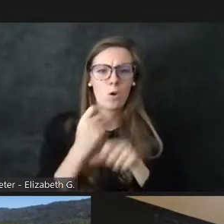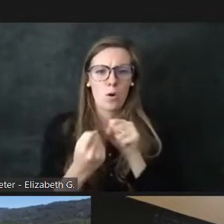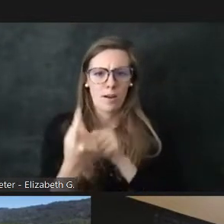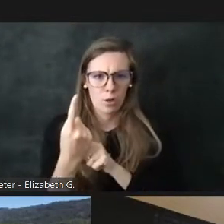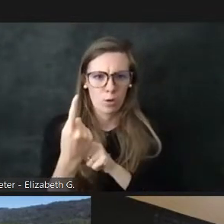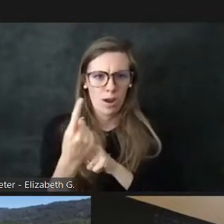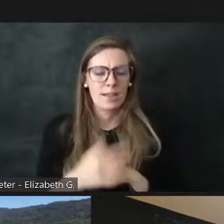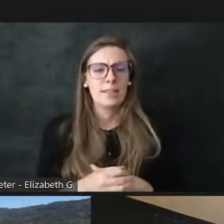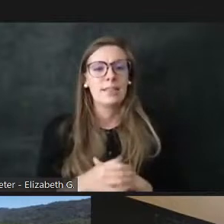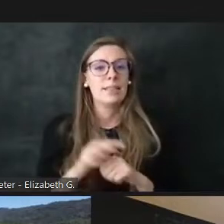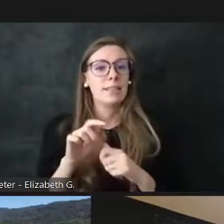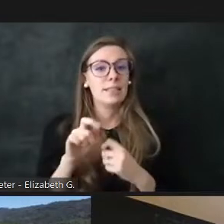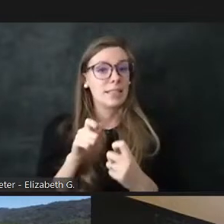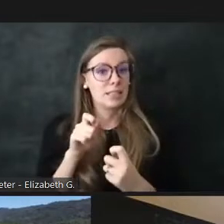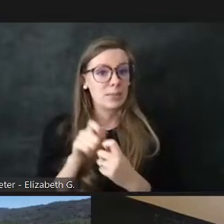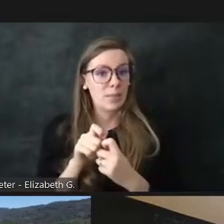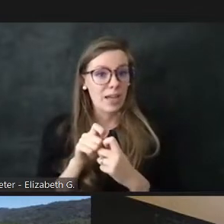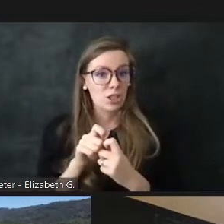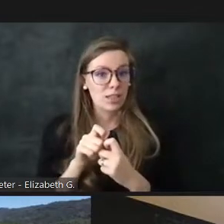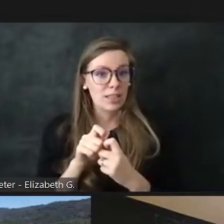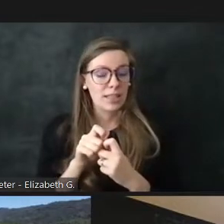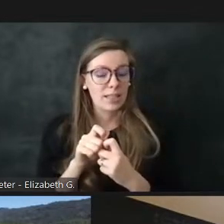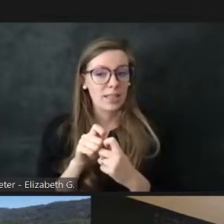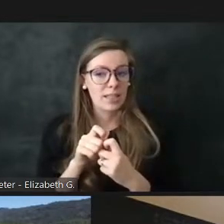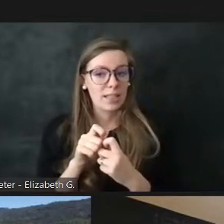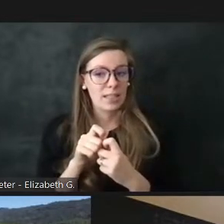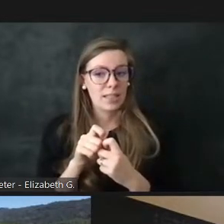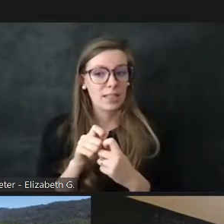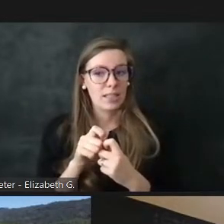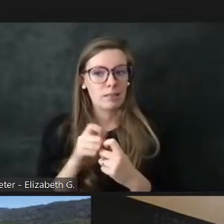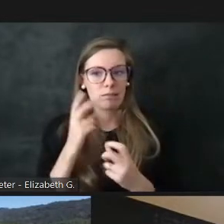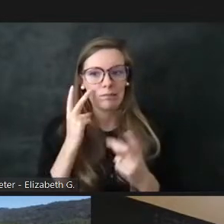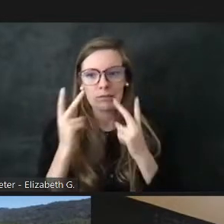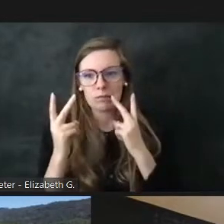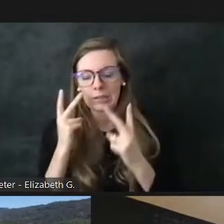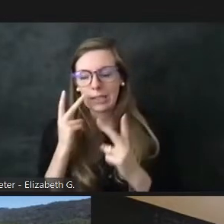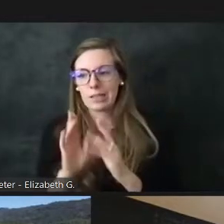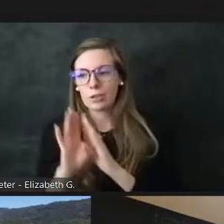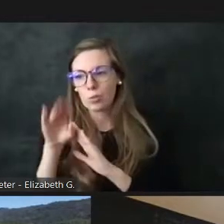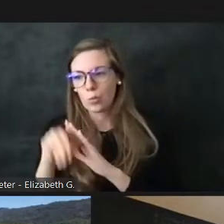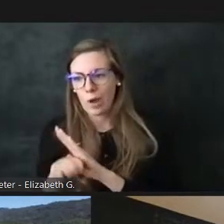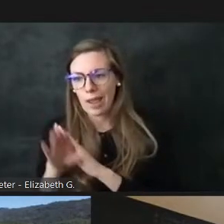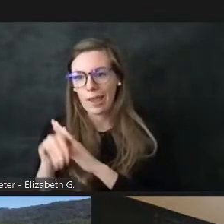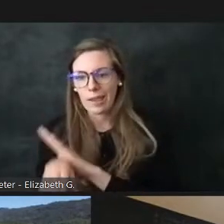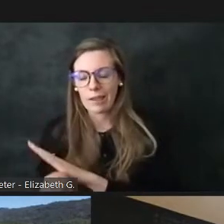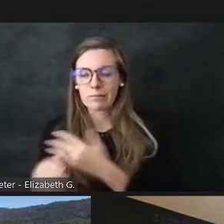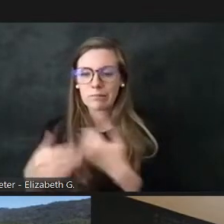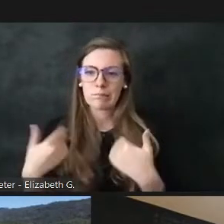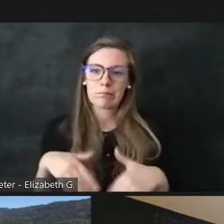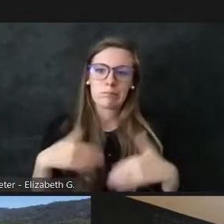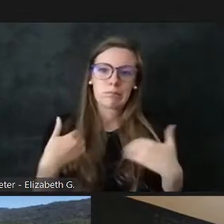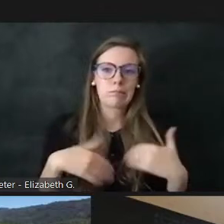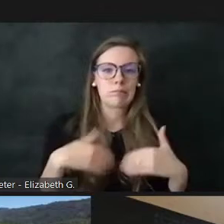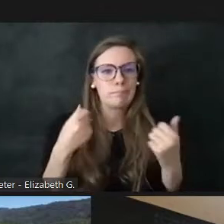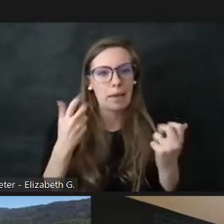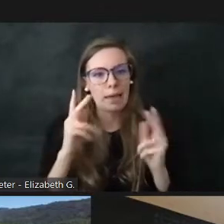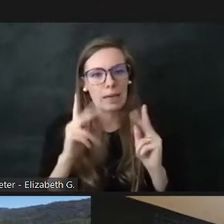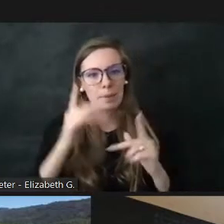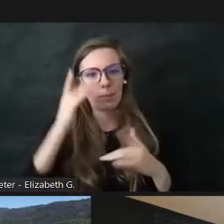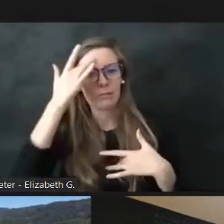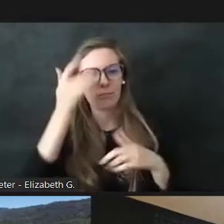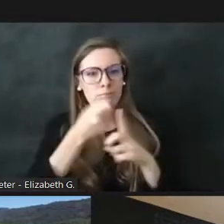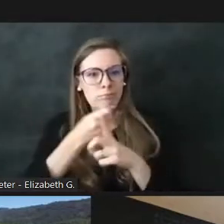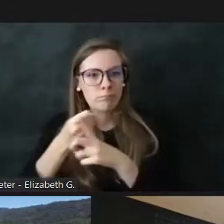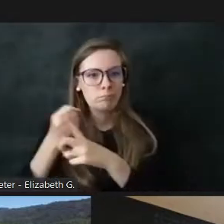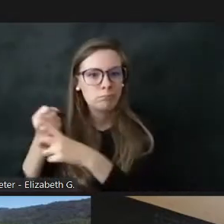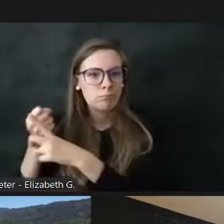especially seeing this wave of infections and testing is important.